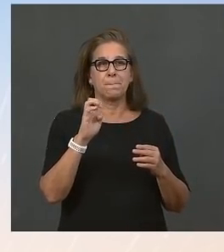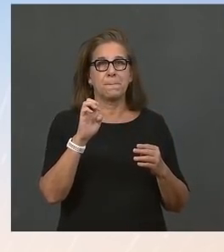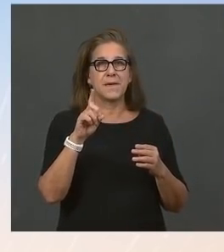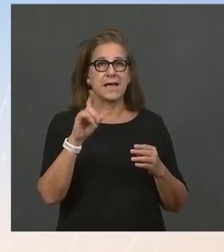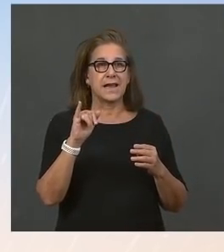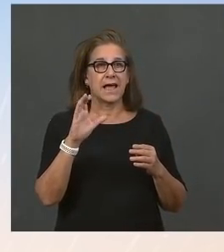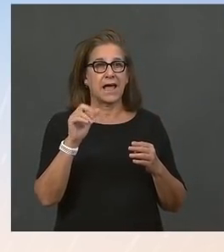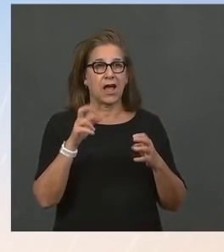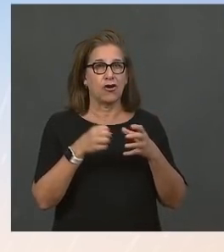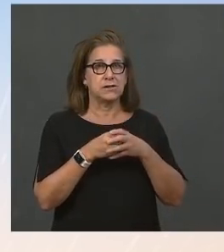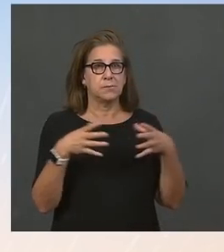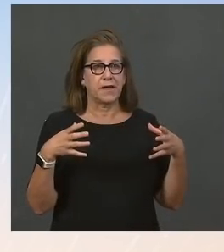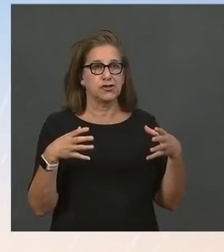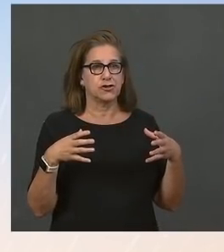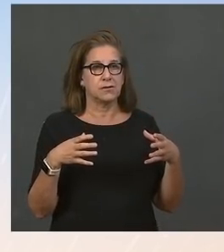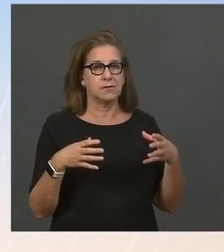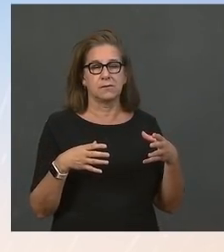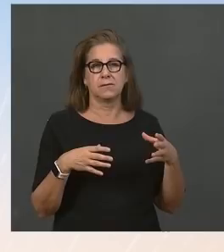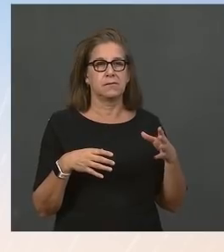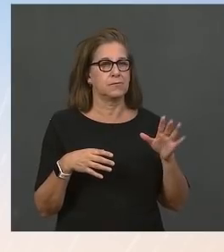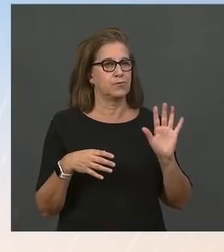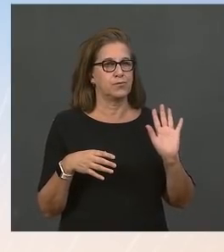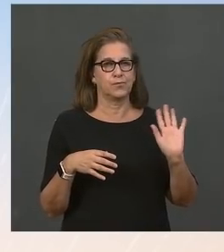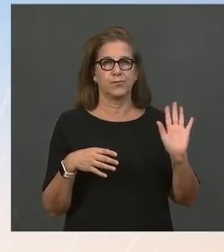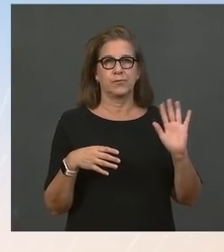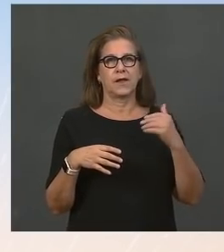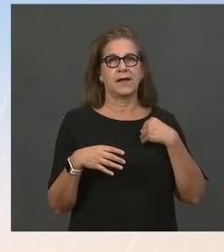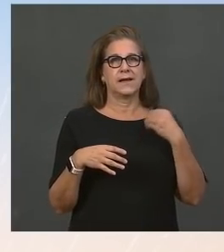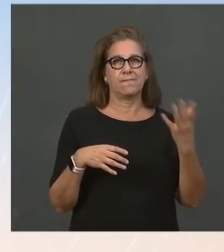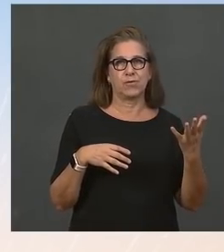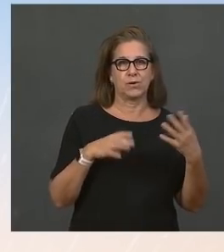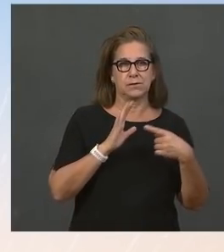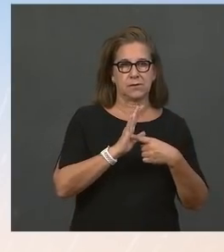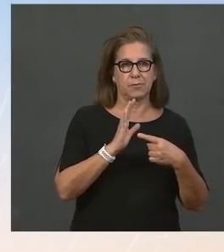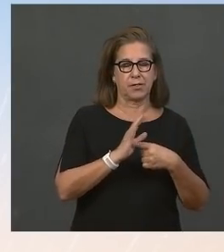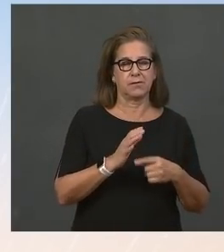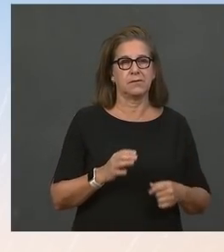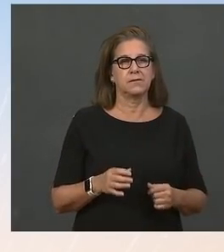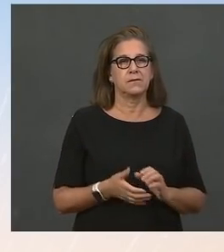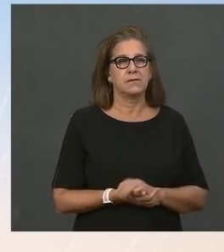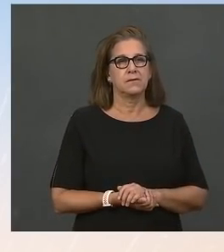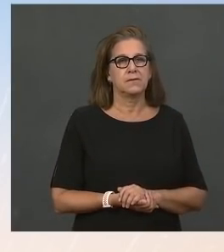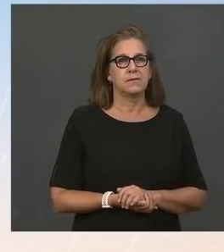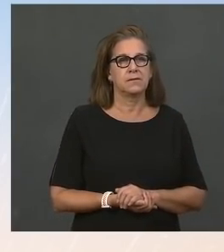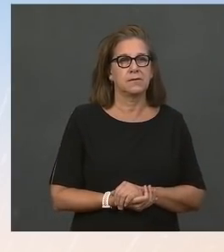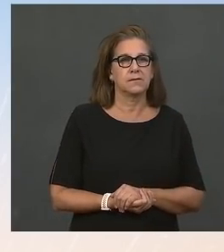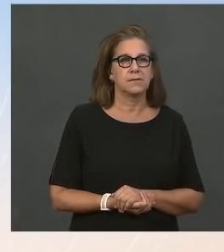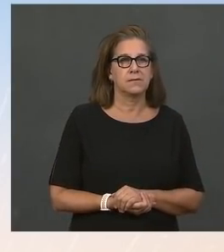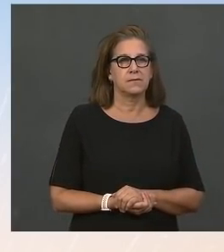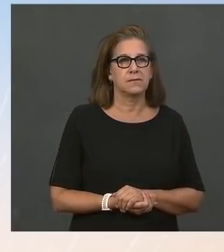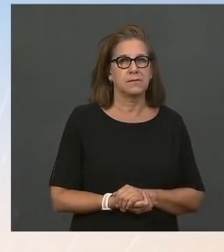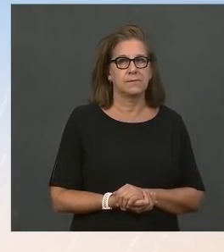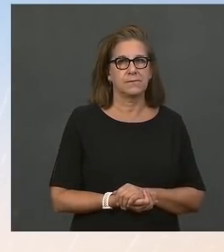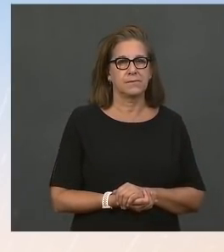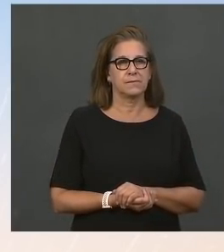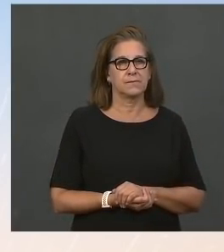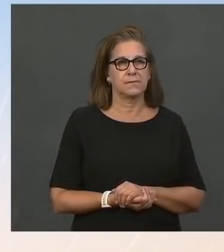because sometimes we miss the historic comparison here on what we're talking about, and what kind of a dramatic impact